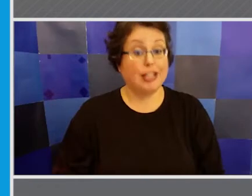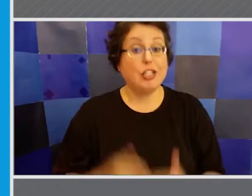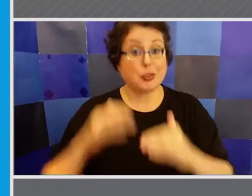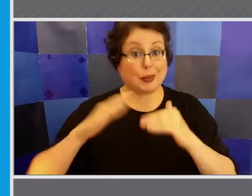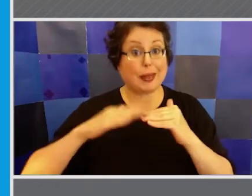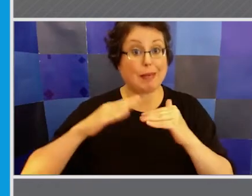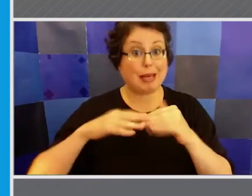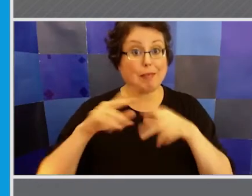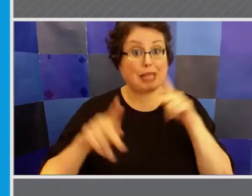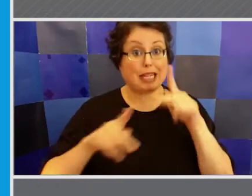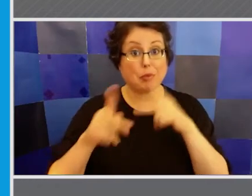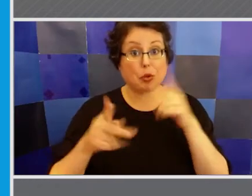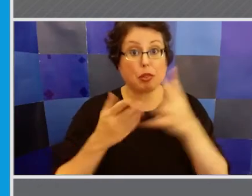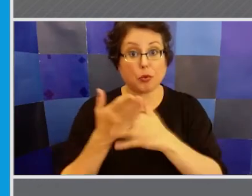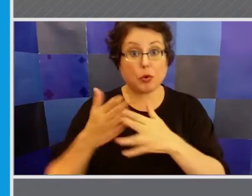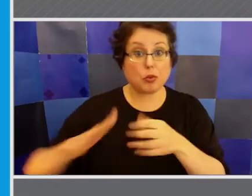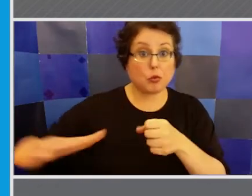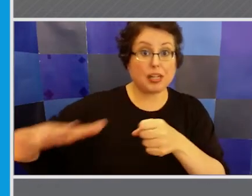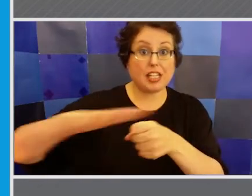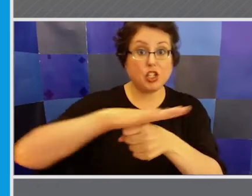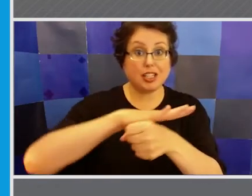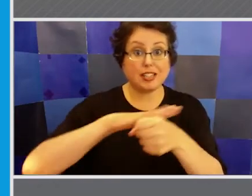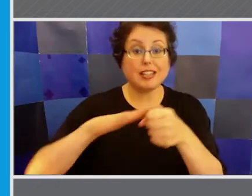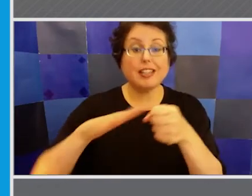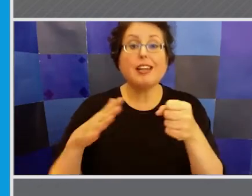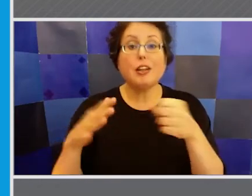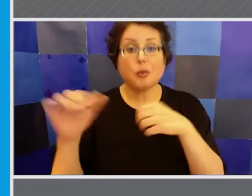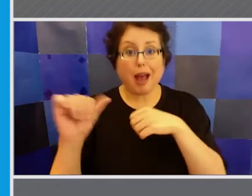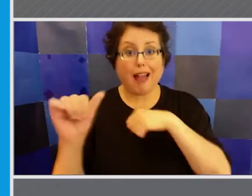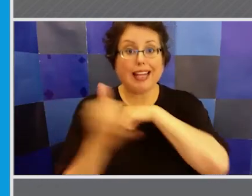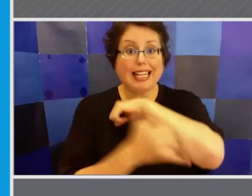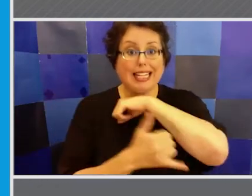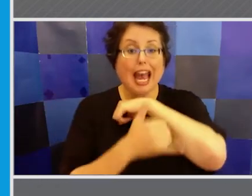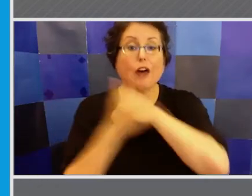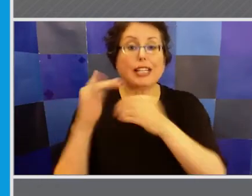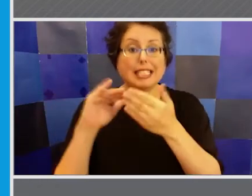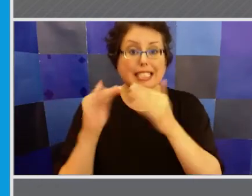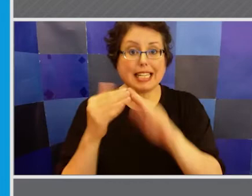But Allegheny County and the city of Pittsburgh. With rental assistance.